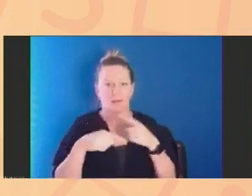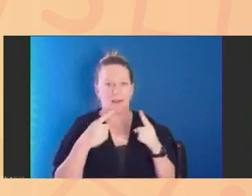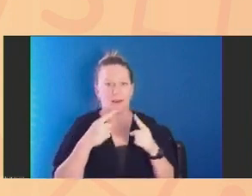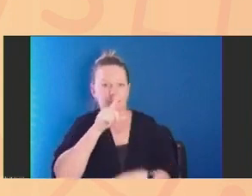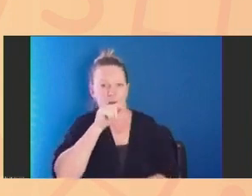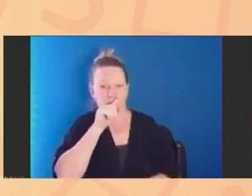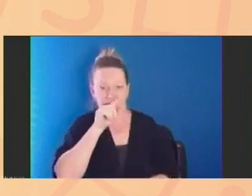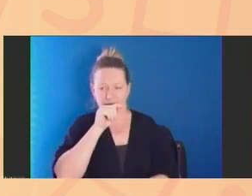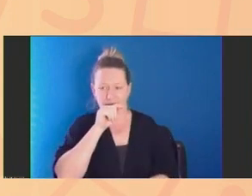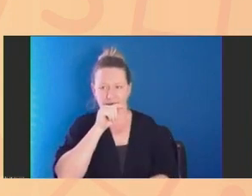OK.